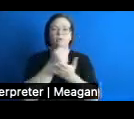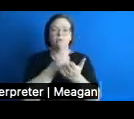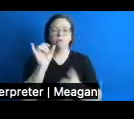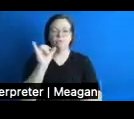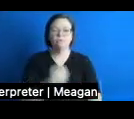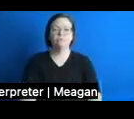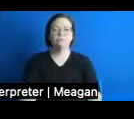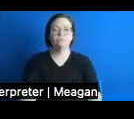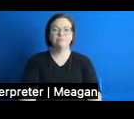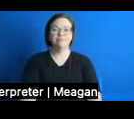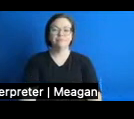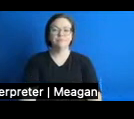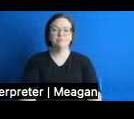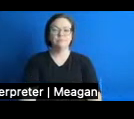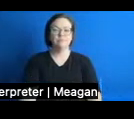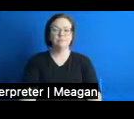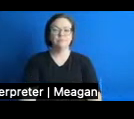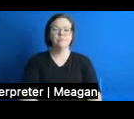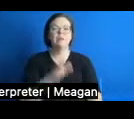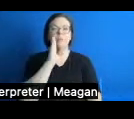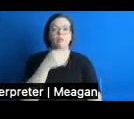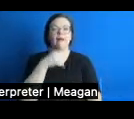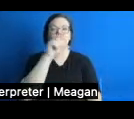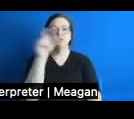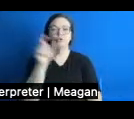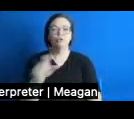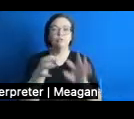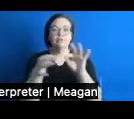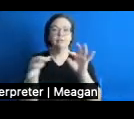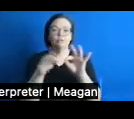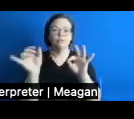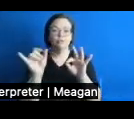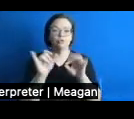And I will also put on the Zoom captions that you can also use for that service.